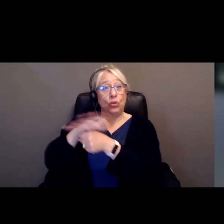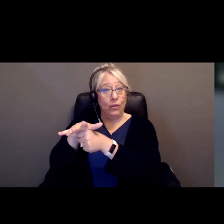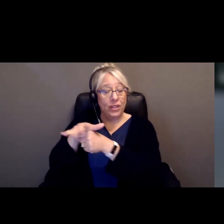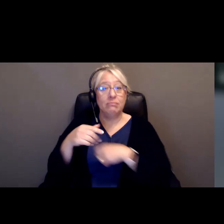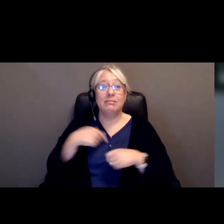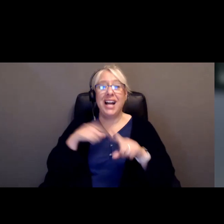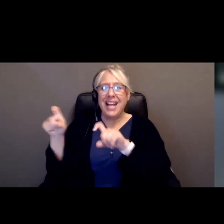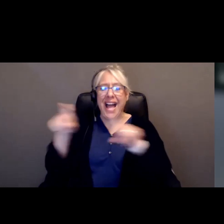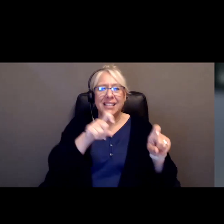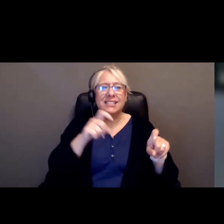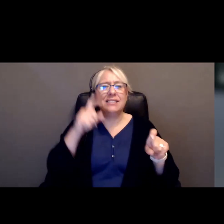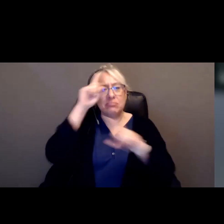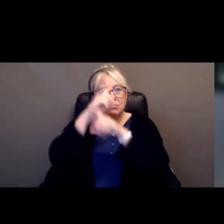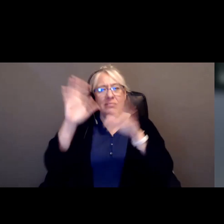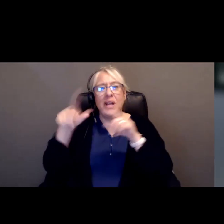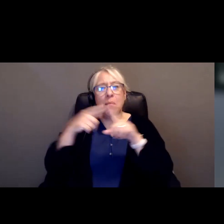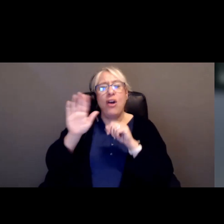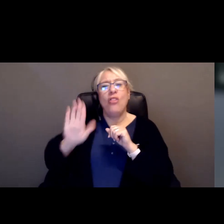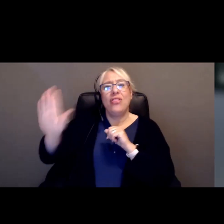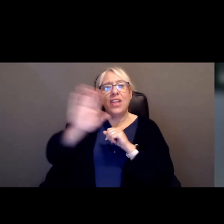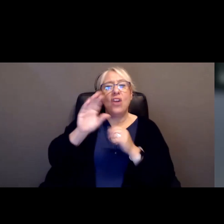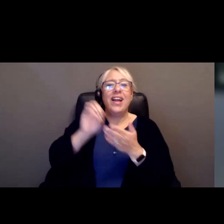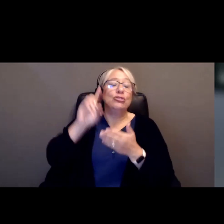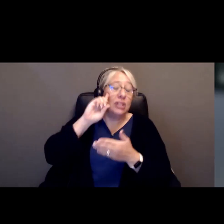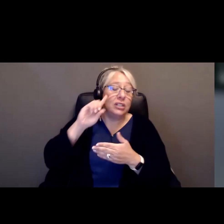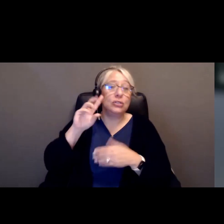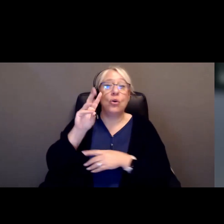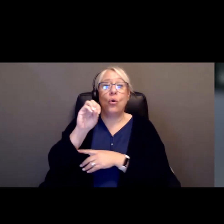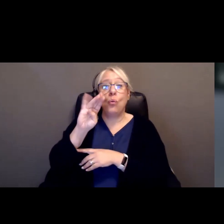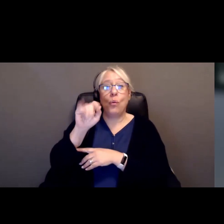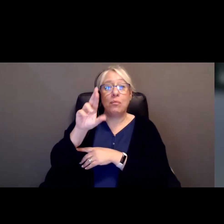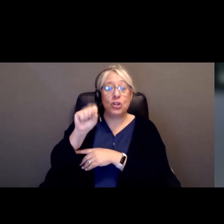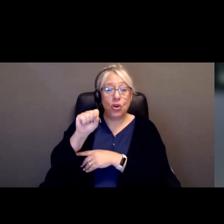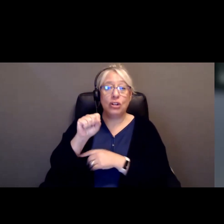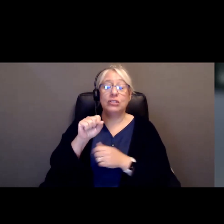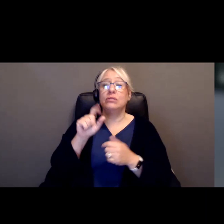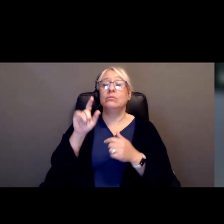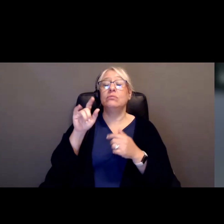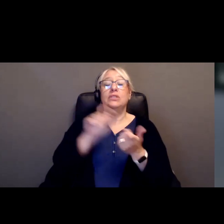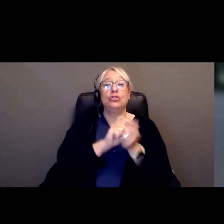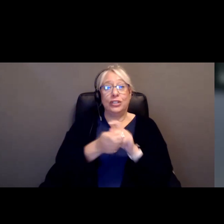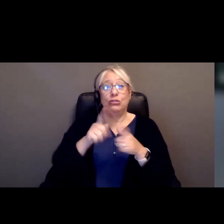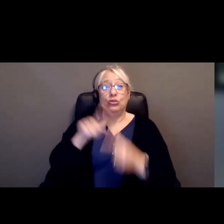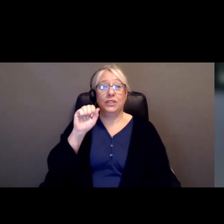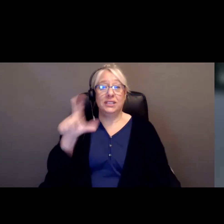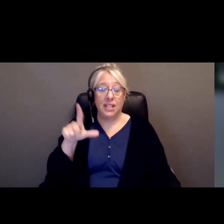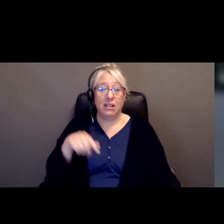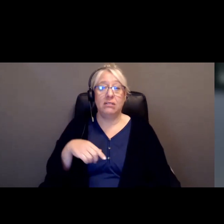educational webinars to have them translated into ASL. And Elder Abuse Prevention Ontario,